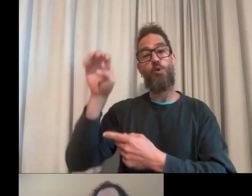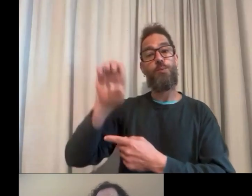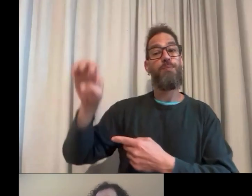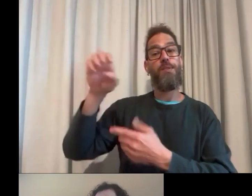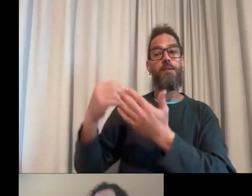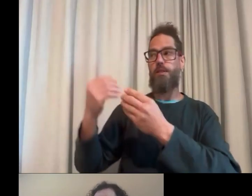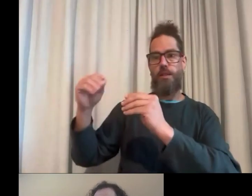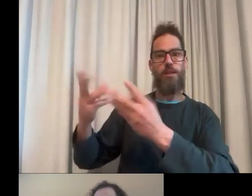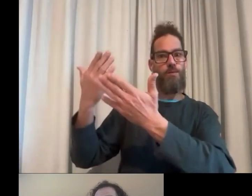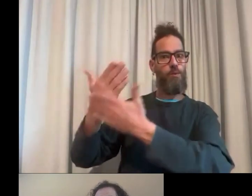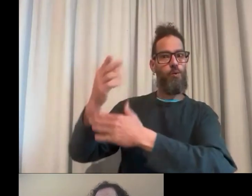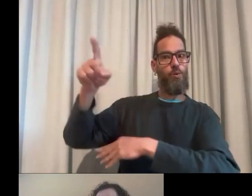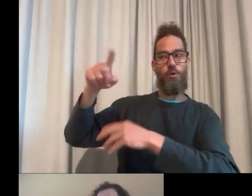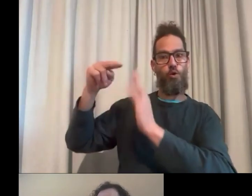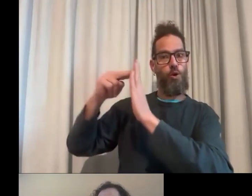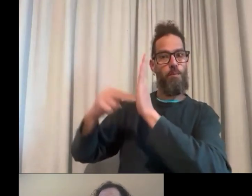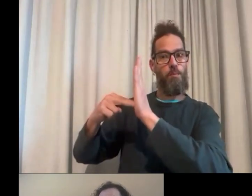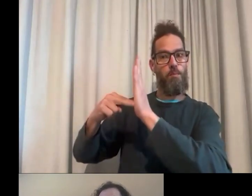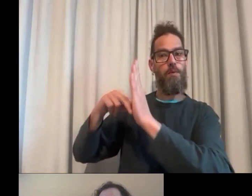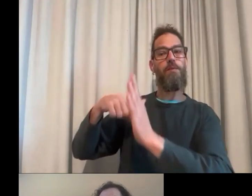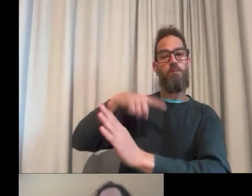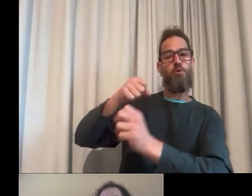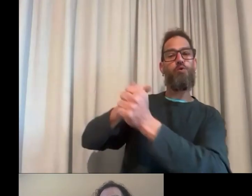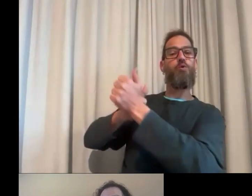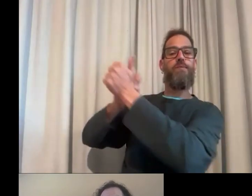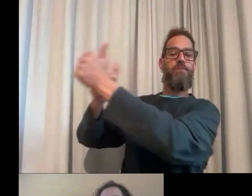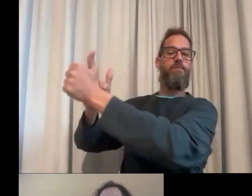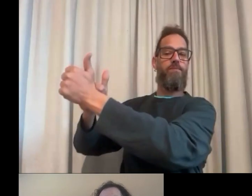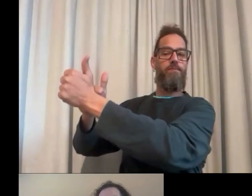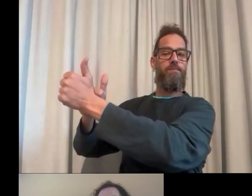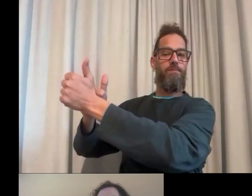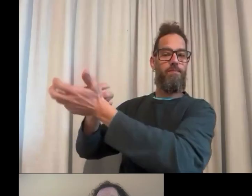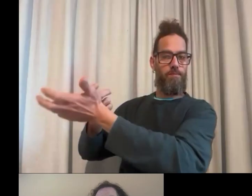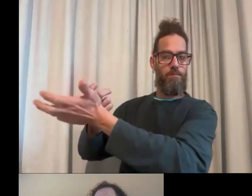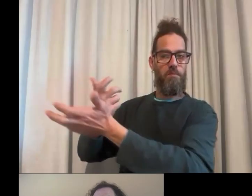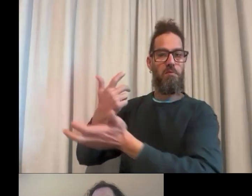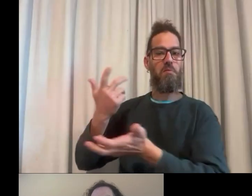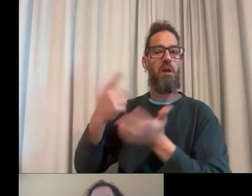not the ICT standard, but the one in Europe comes out, you also have the option to conform to it.